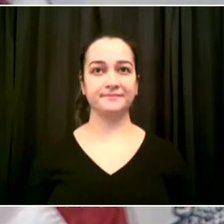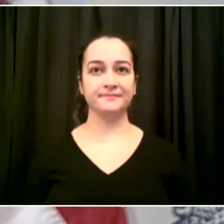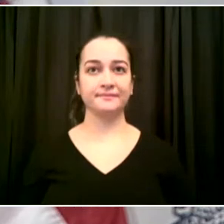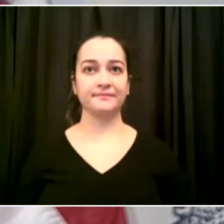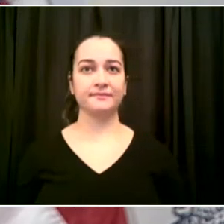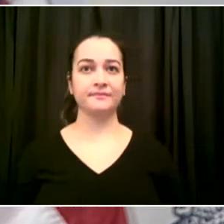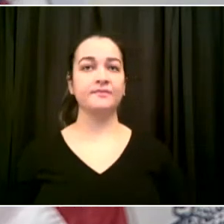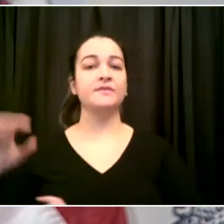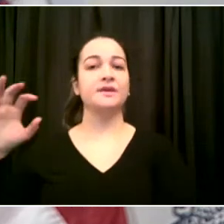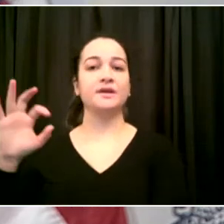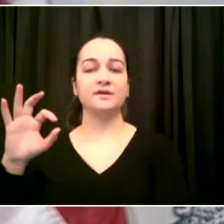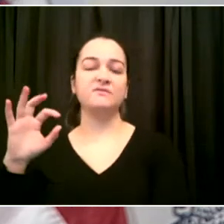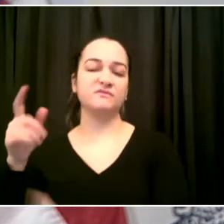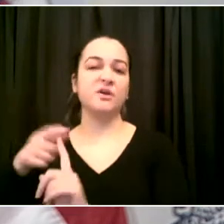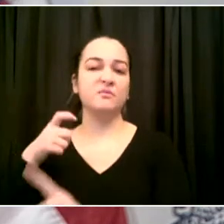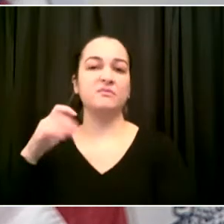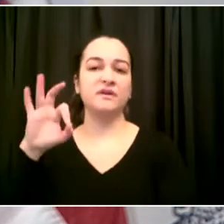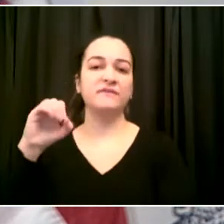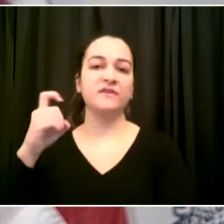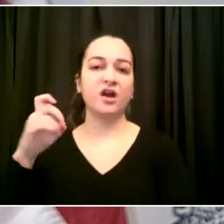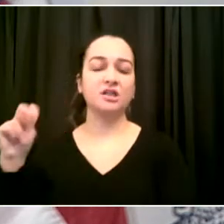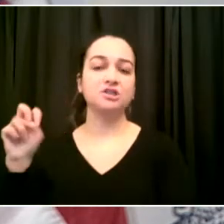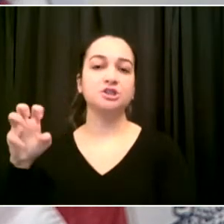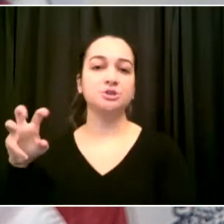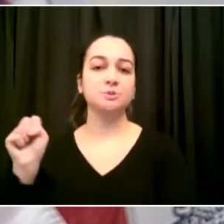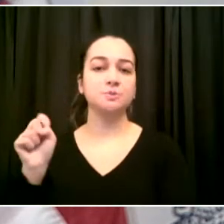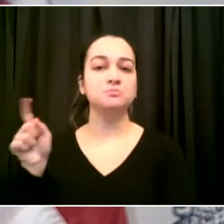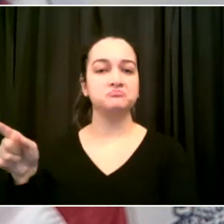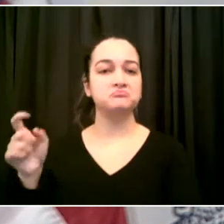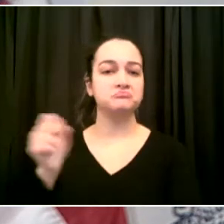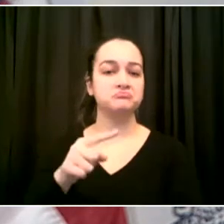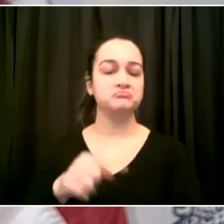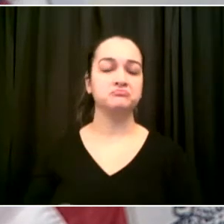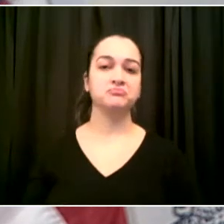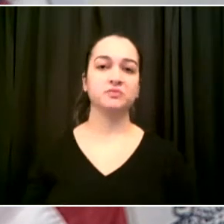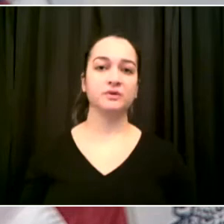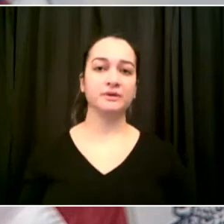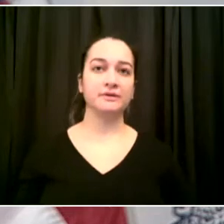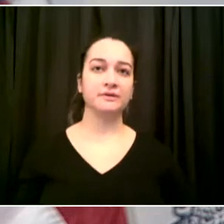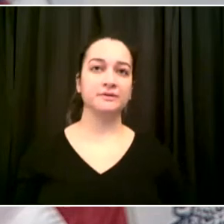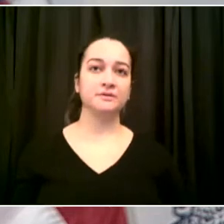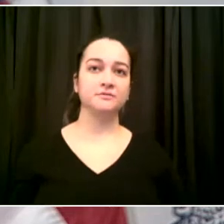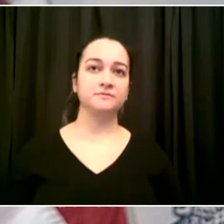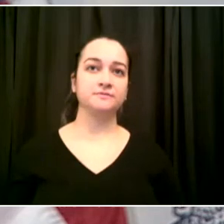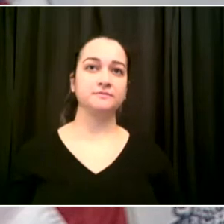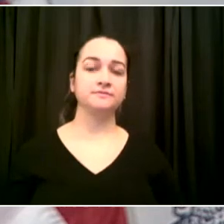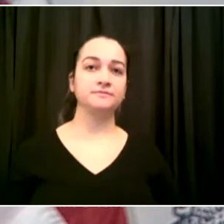QUESTION IS FROM BEN AT FFOX NEWS. Reporter: I MR. MAYOR, THANK YOU FOR TAKING MY QUESTION.